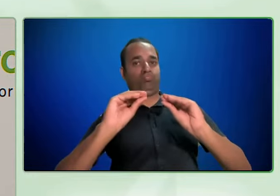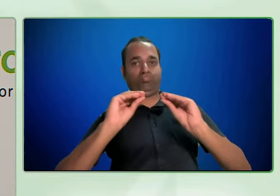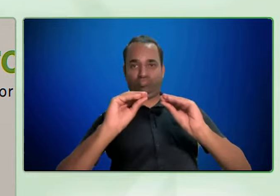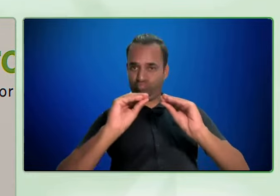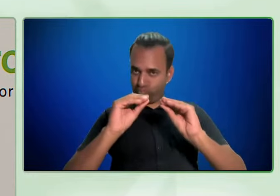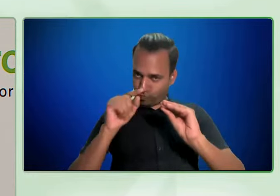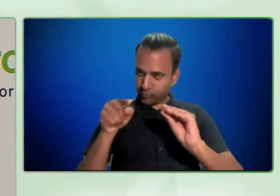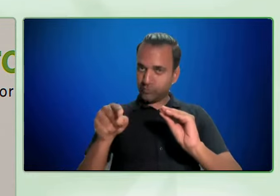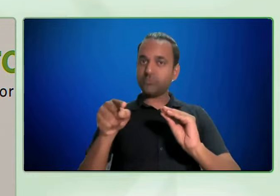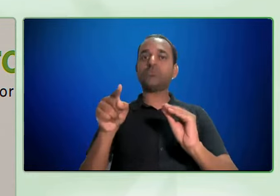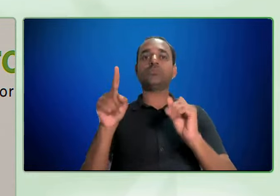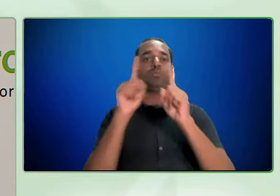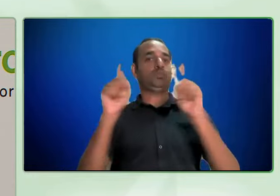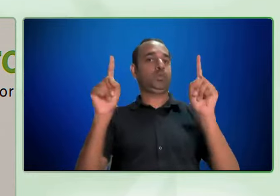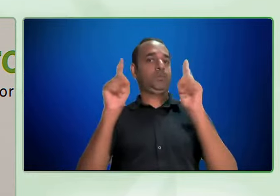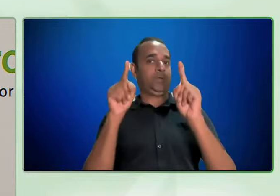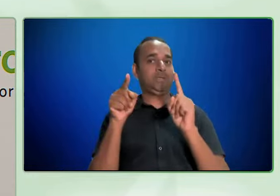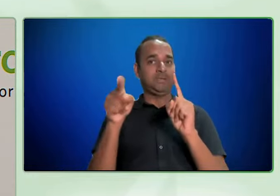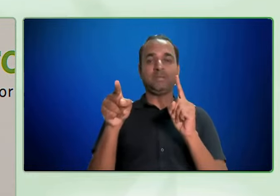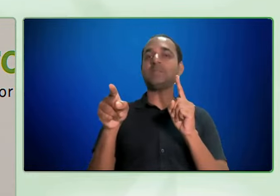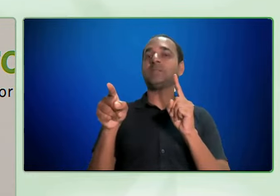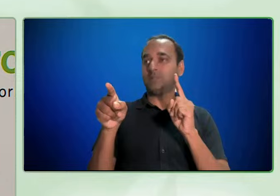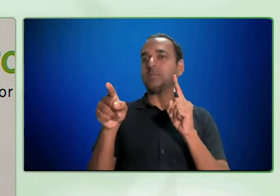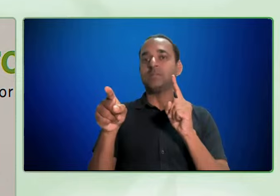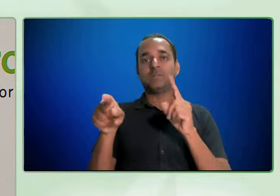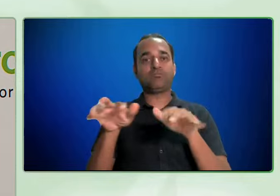37, actually. Long time ago.